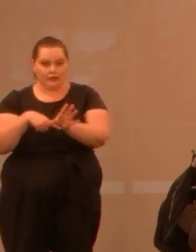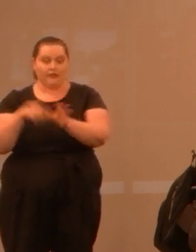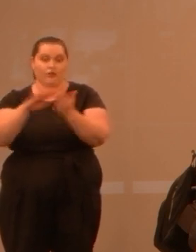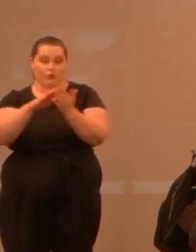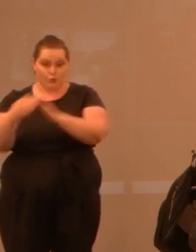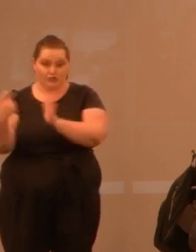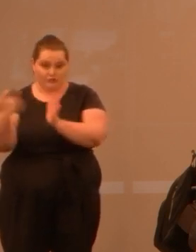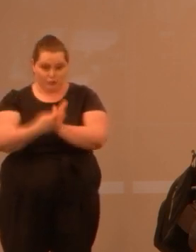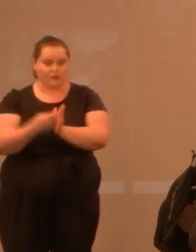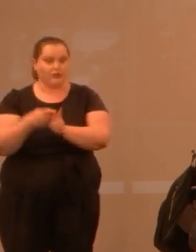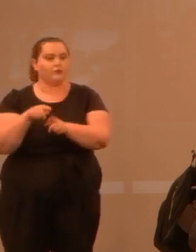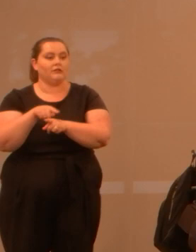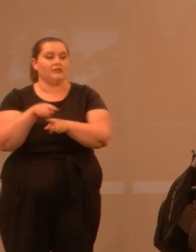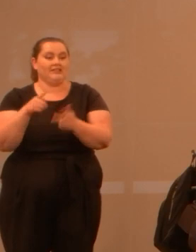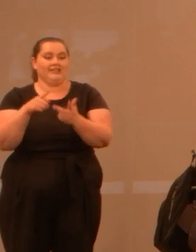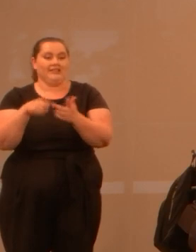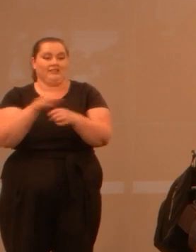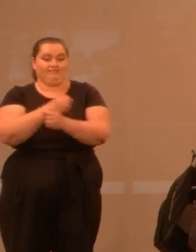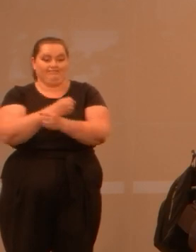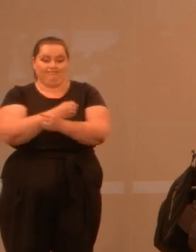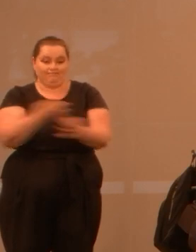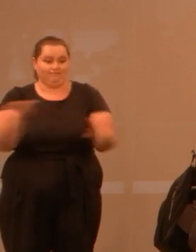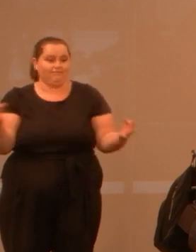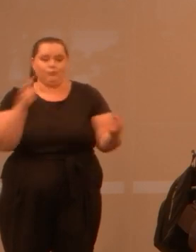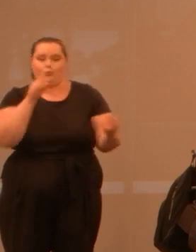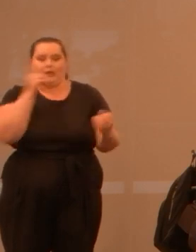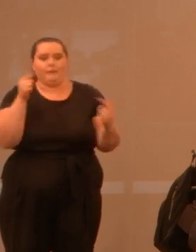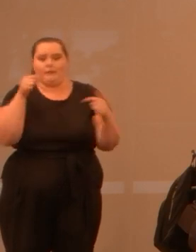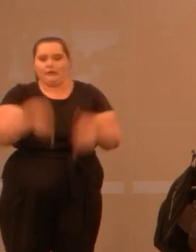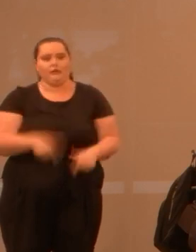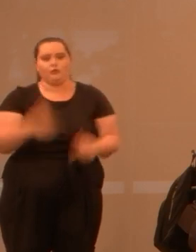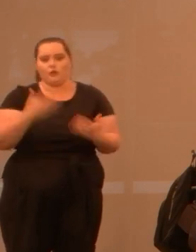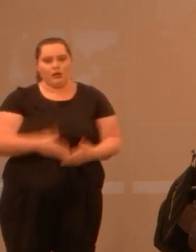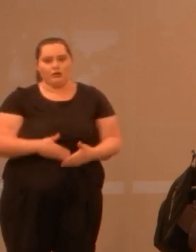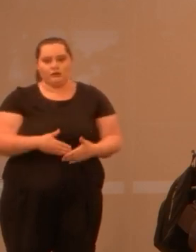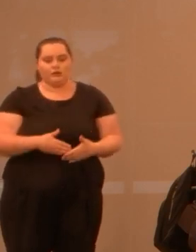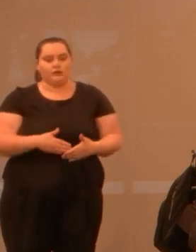simply would not be here tonight. And when we do go back after the ceremony